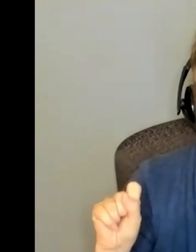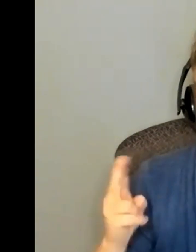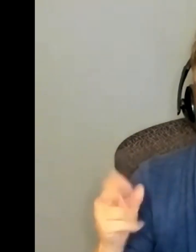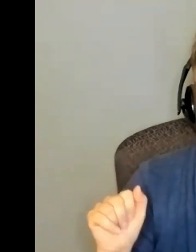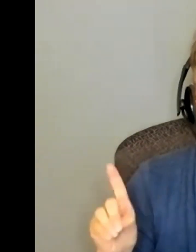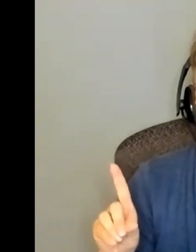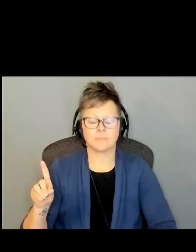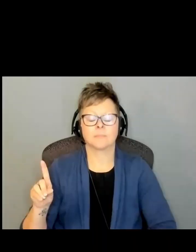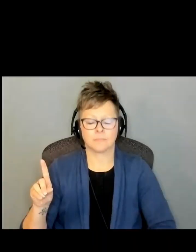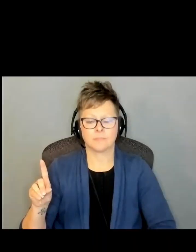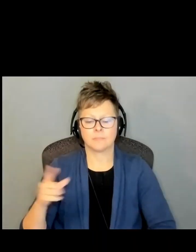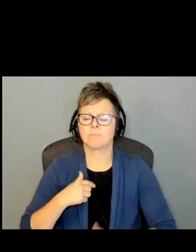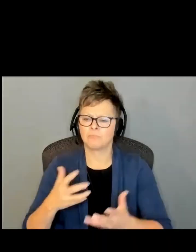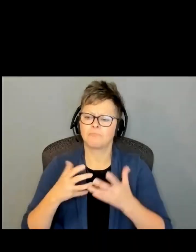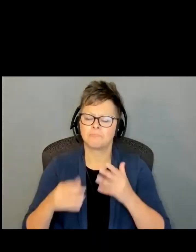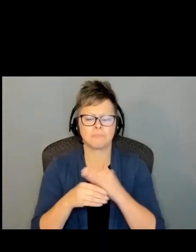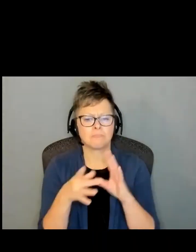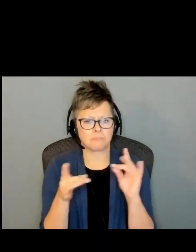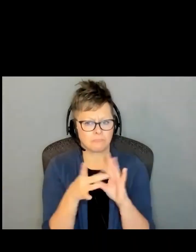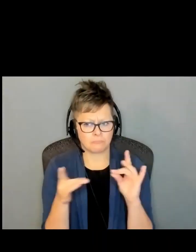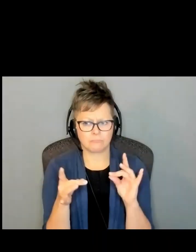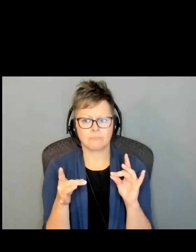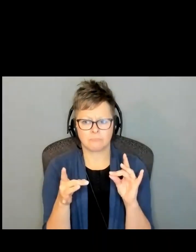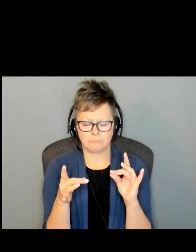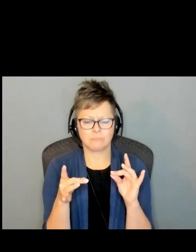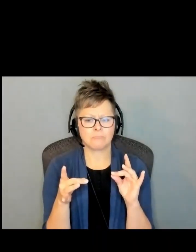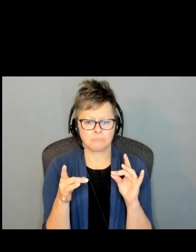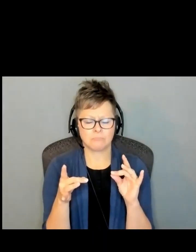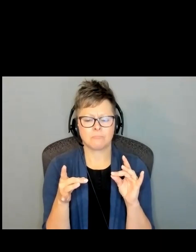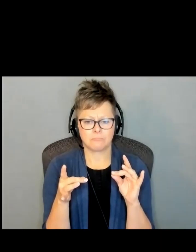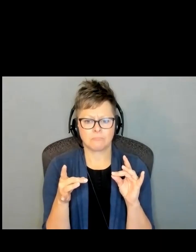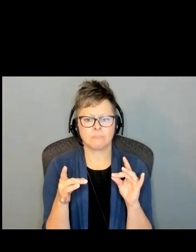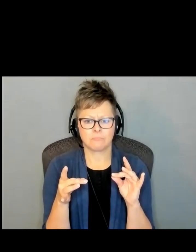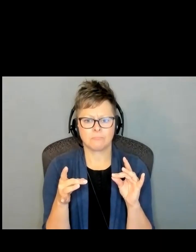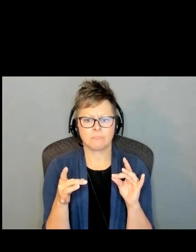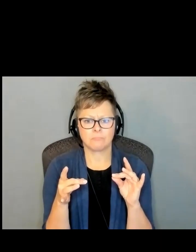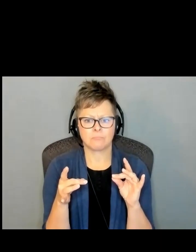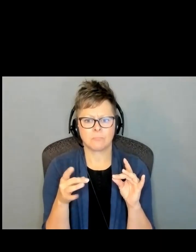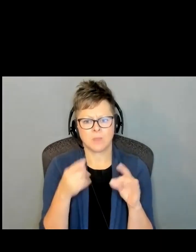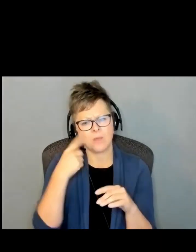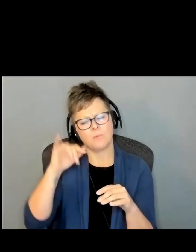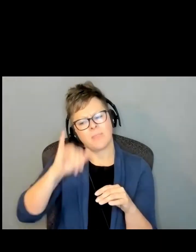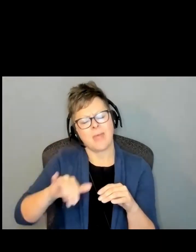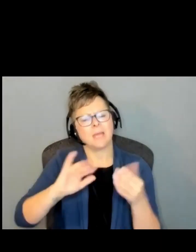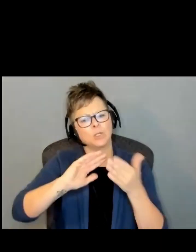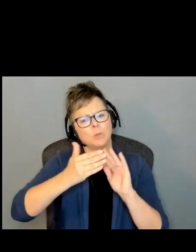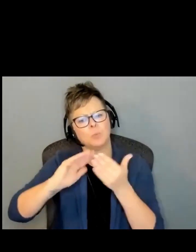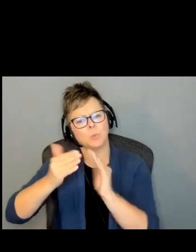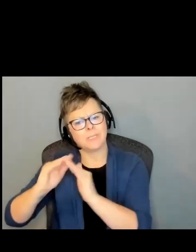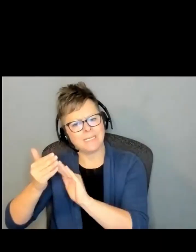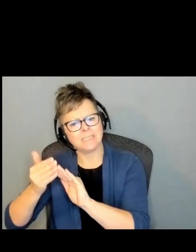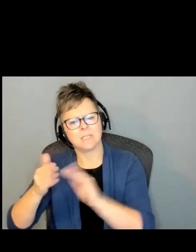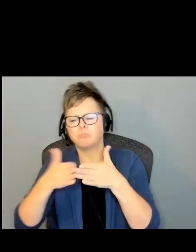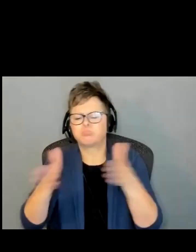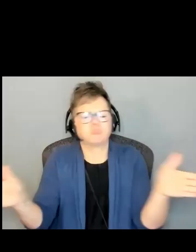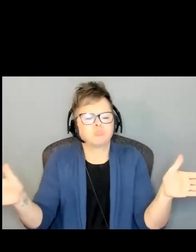In that -- with respect to the heterogeneous communities and the broader community.